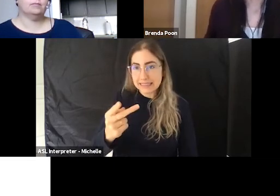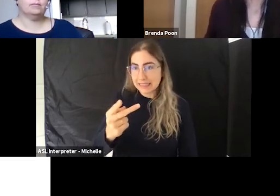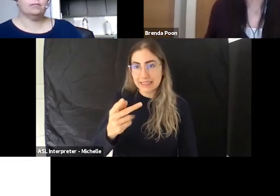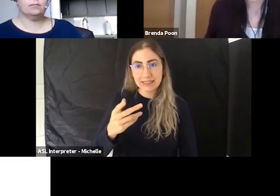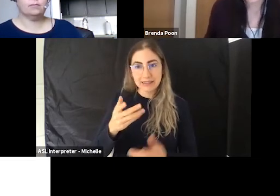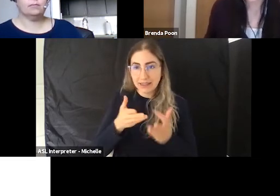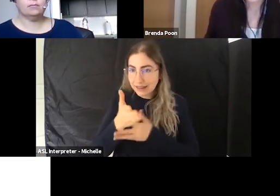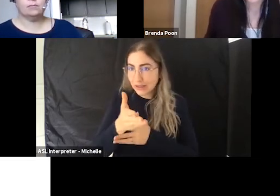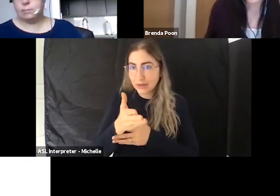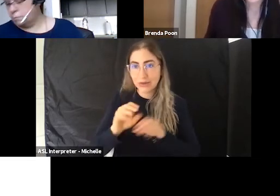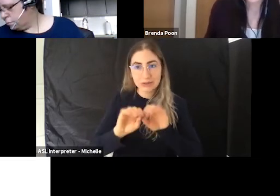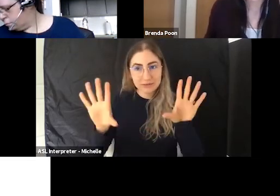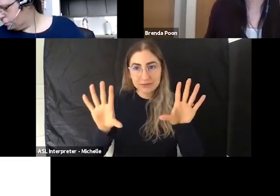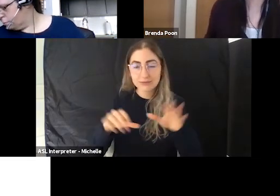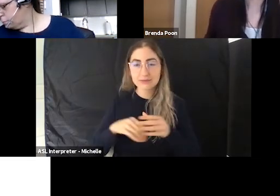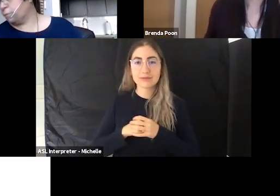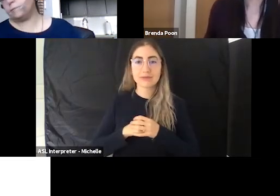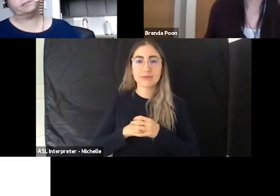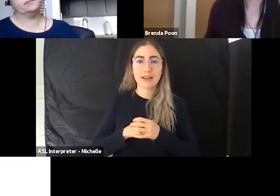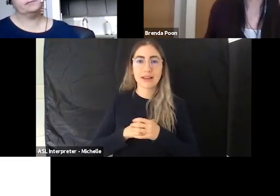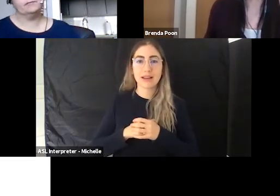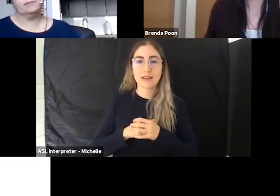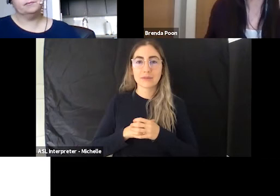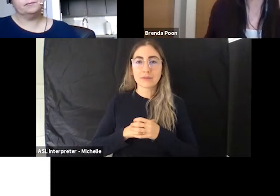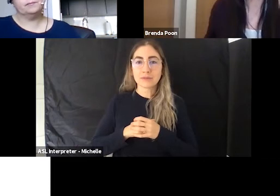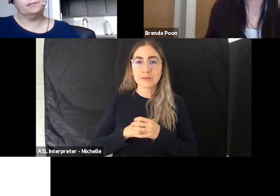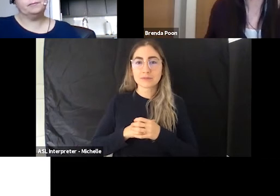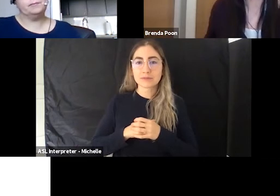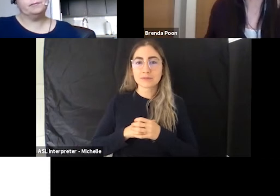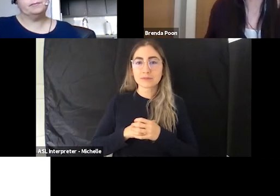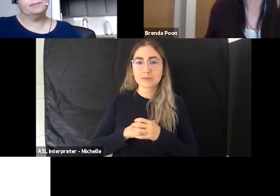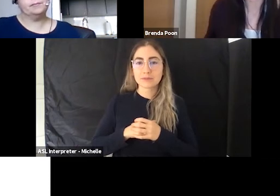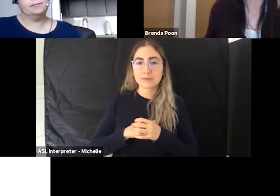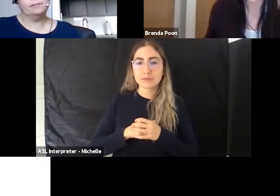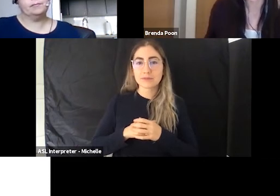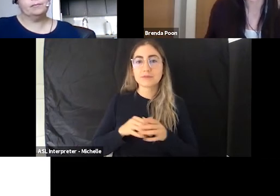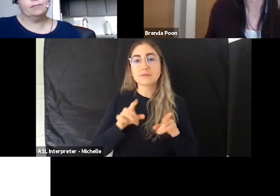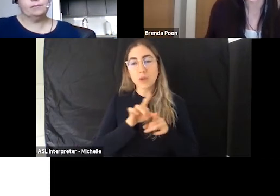IT EASIER TO GUIDE CUSTOMERS, AND ALSO BETTER WAYS TO FACILITATE SOCIAL DISTANCING.